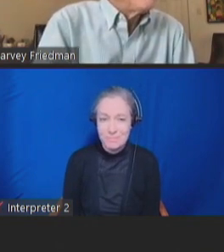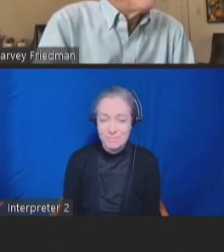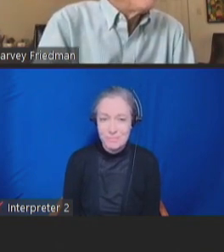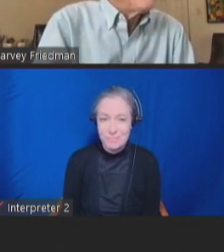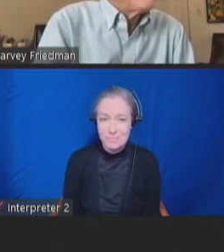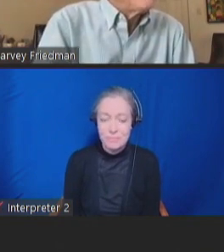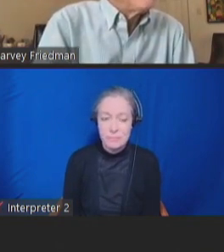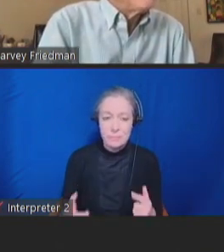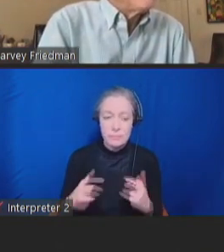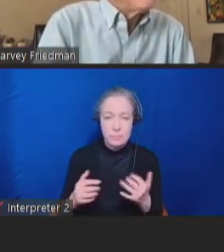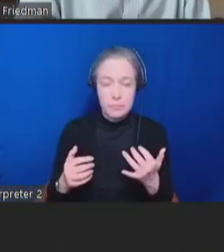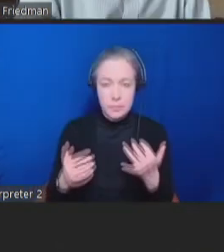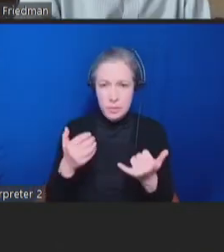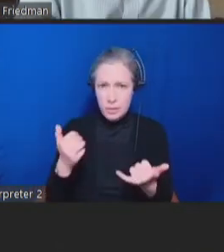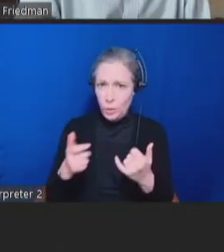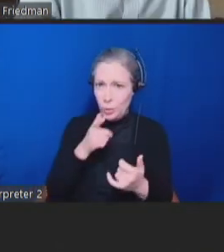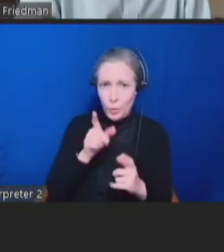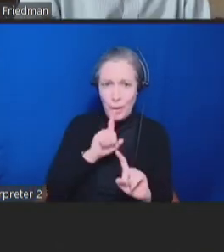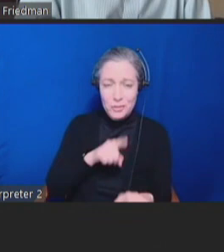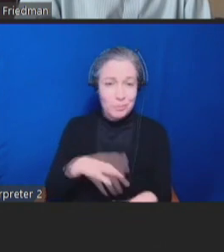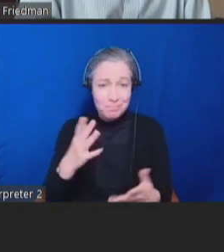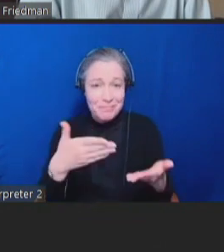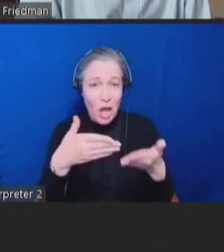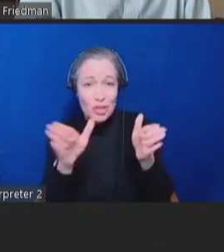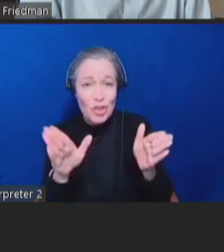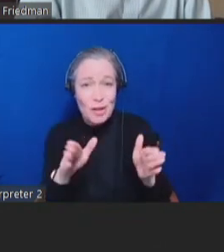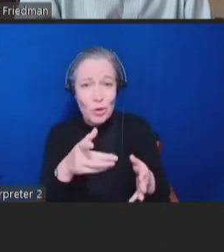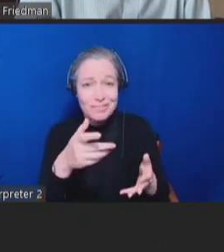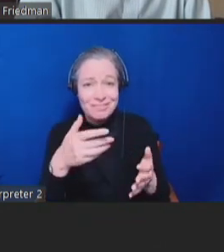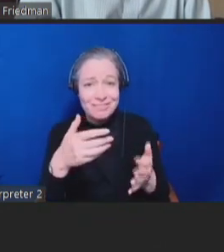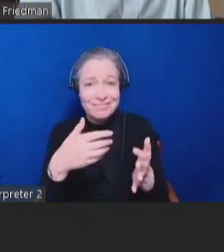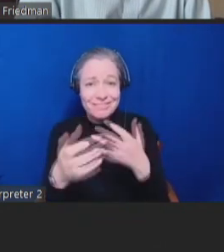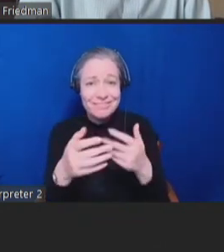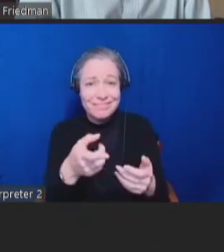Daniel Hoft: General question for all of you. Anyone can answer or --